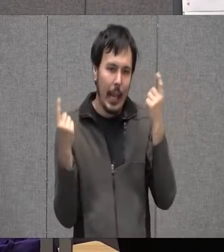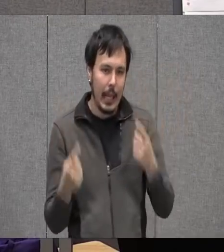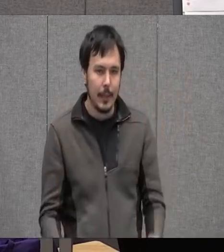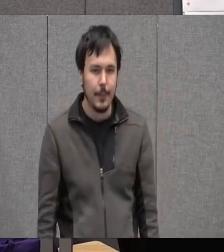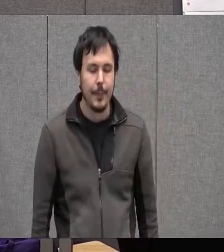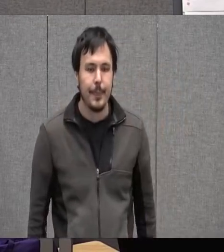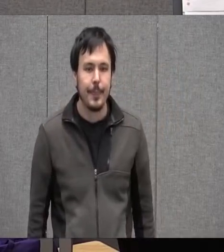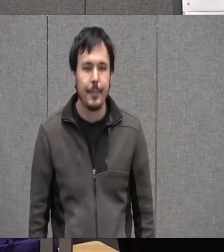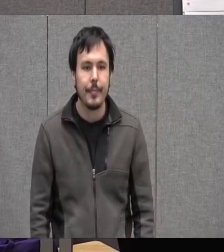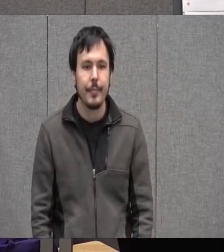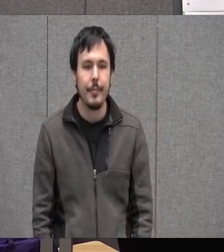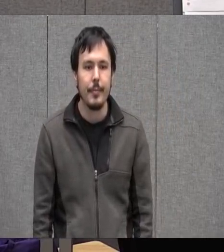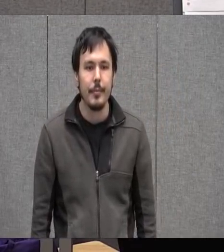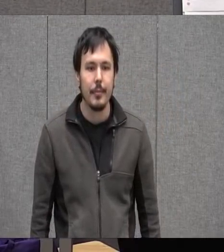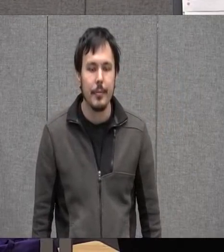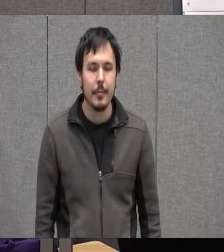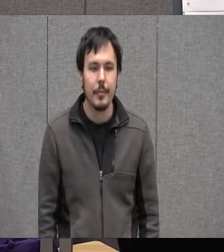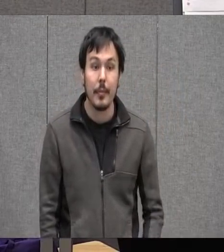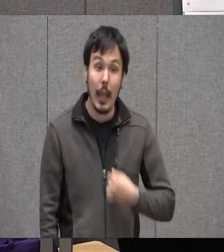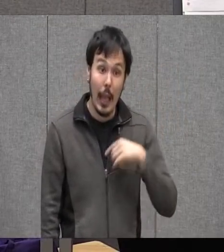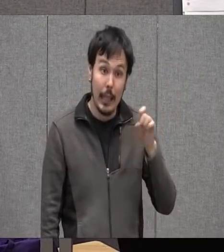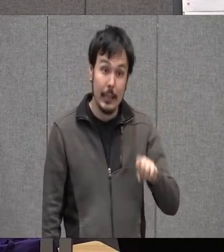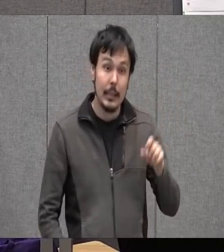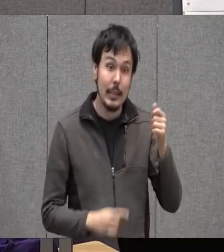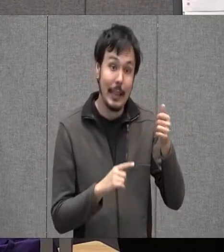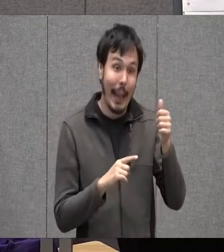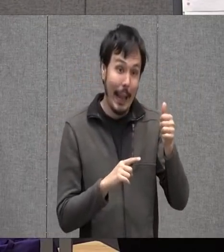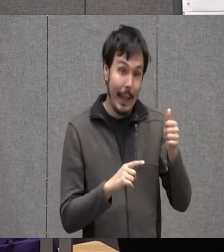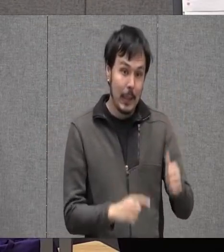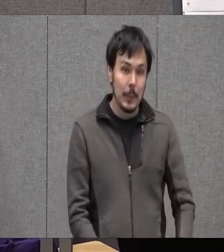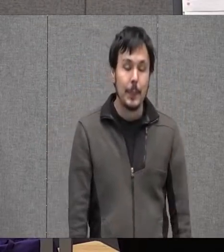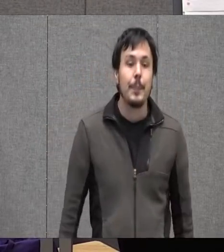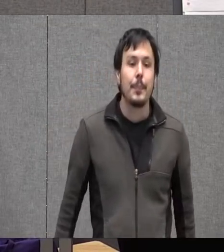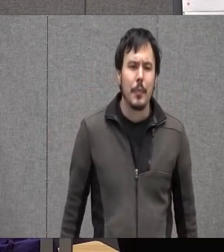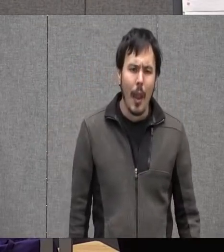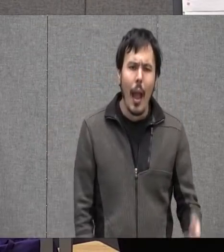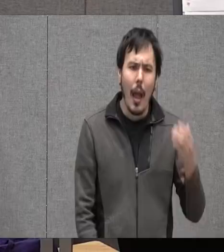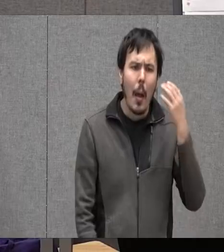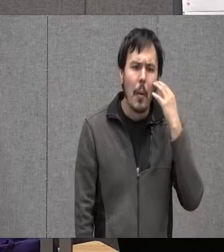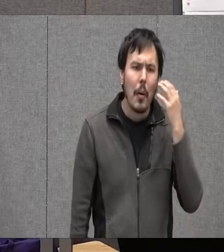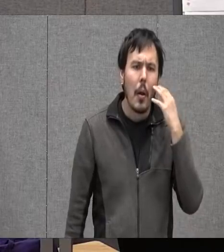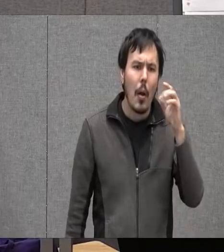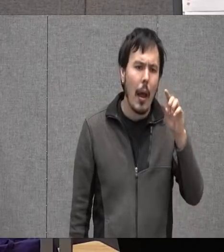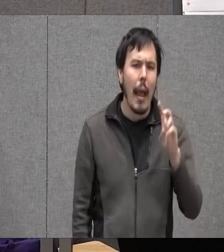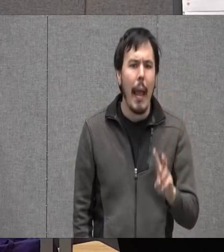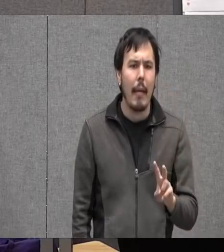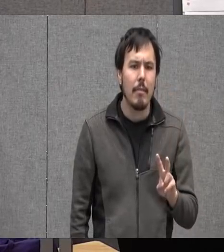my different thinking here, so I need ten now. All right, so I know this halfway is five.